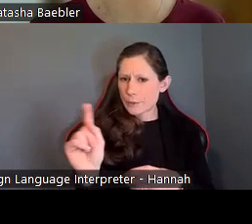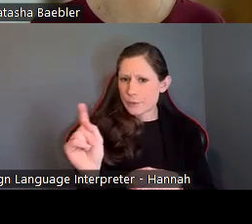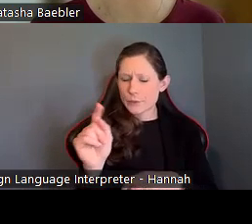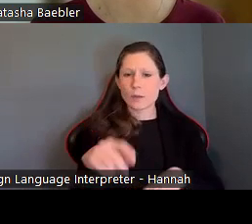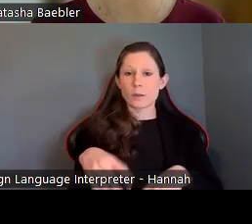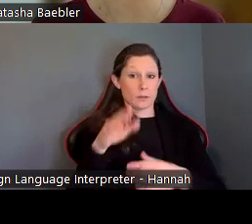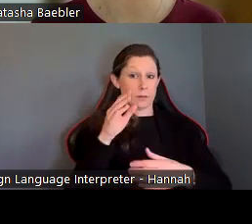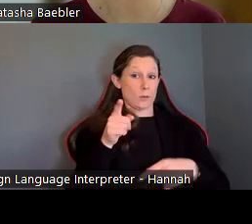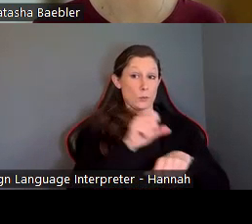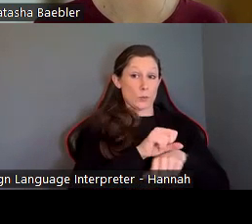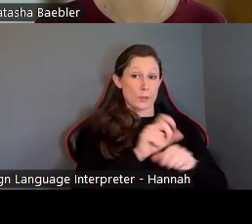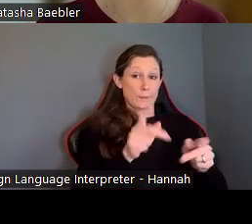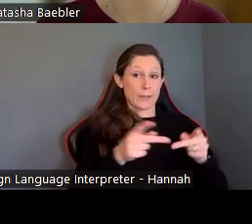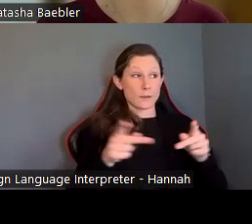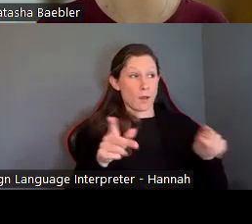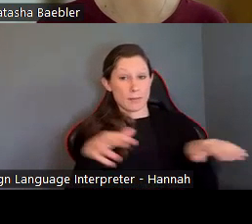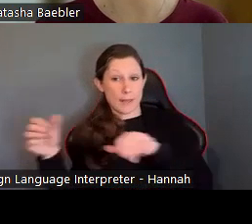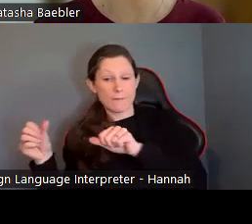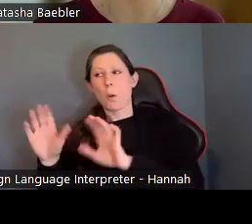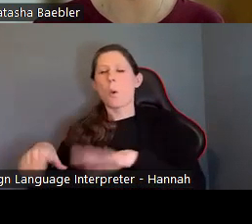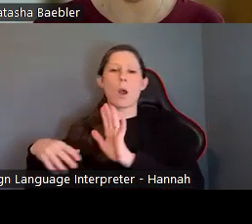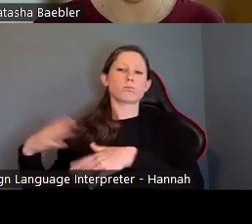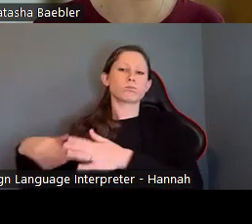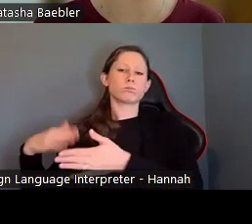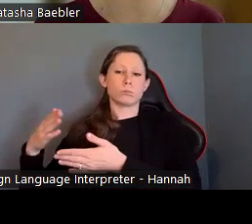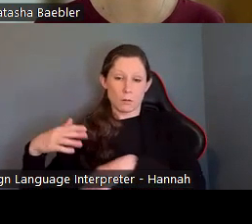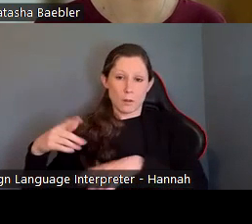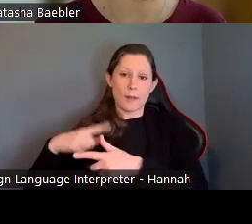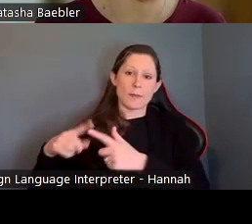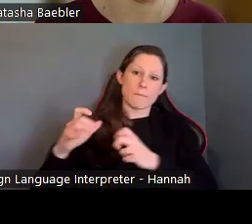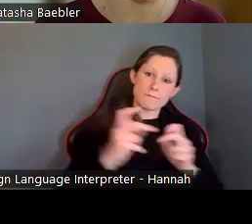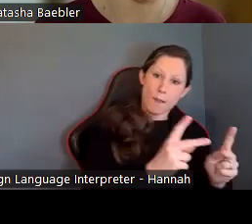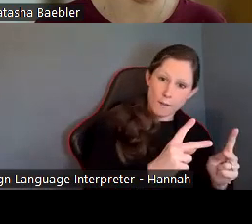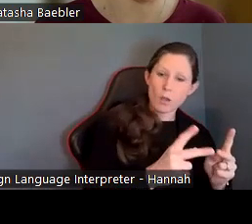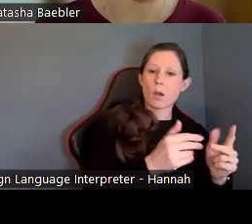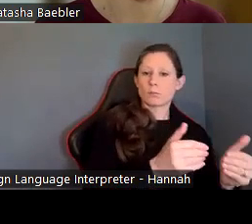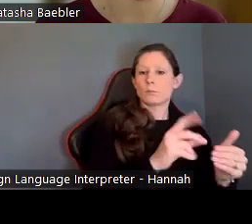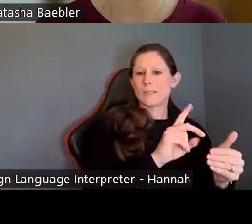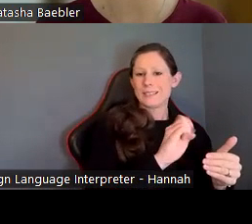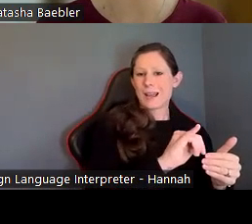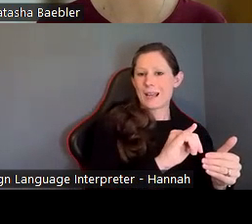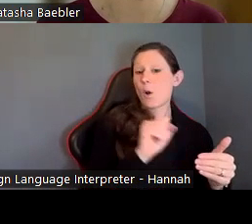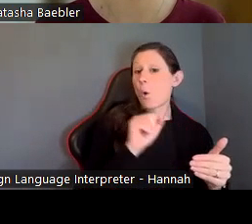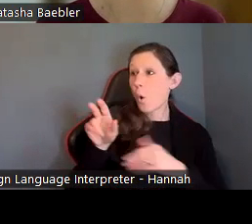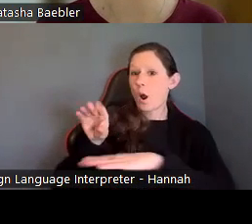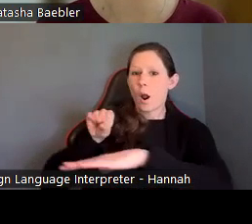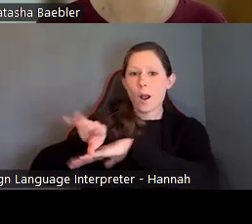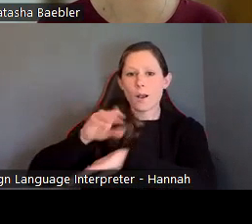workplace, or does it continue into your community, into your home? Those are the hardest places.